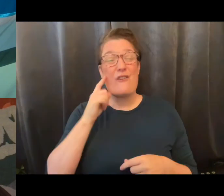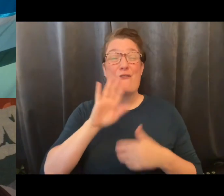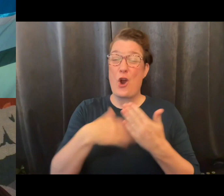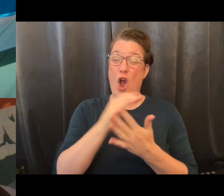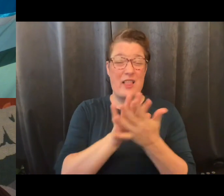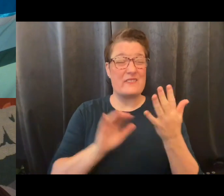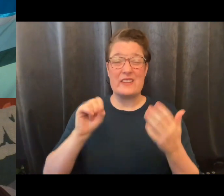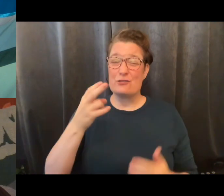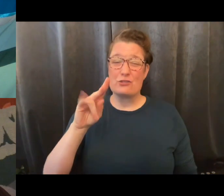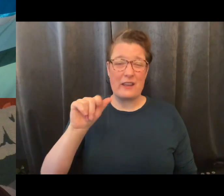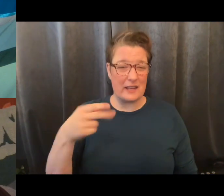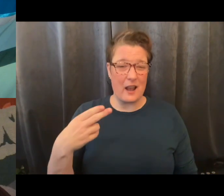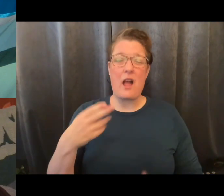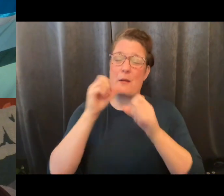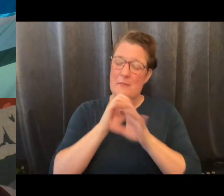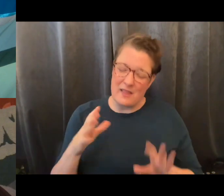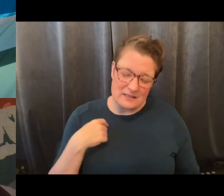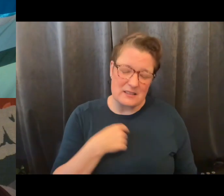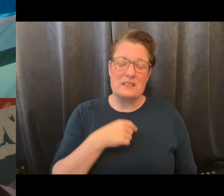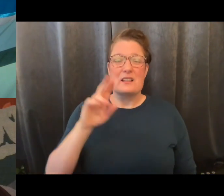Bless us and work with us to create more blessings."